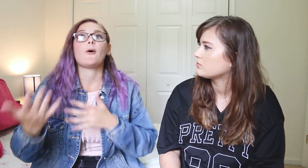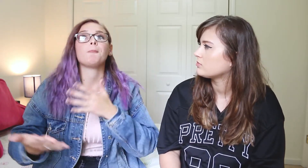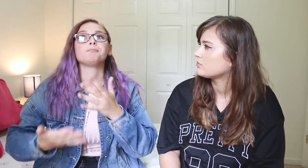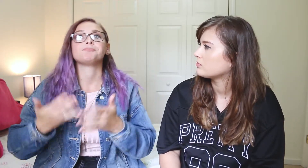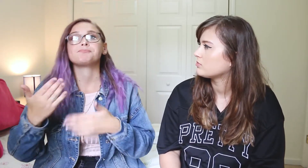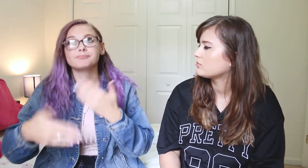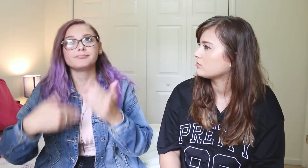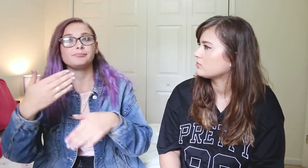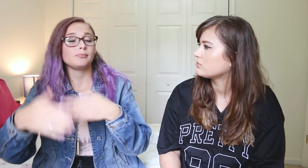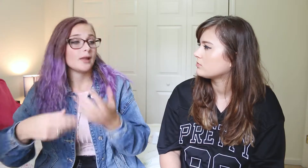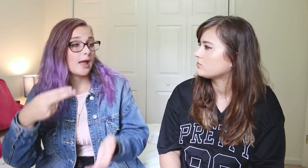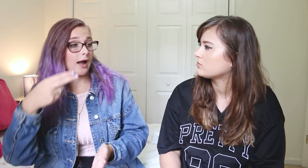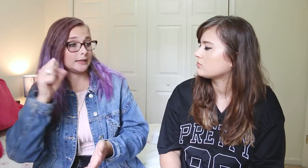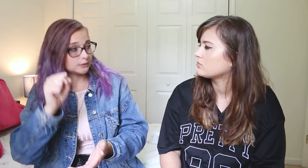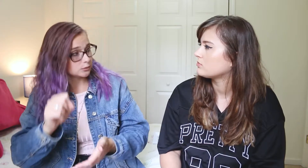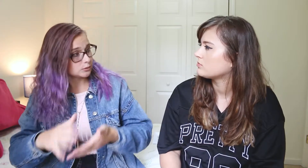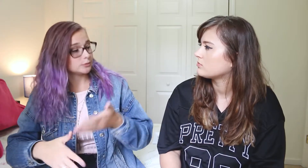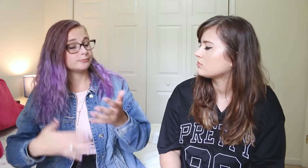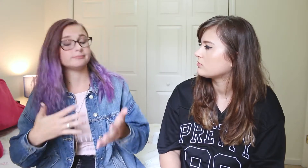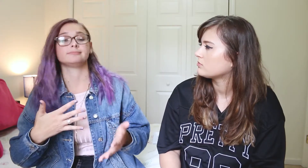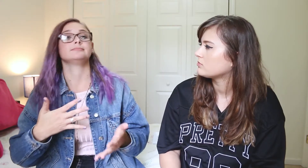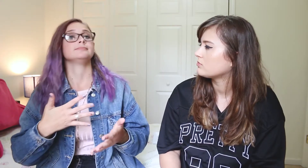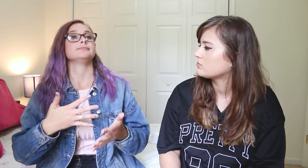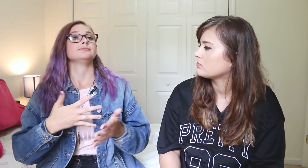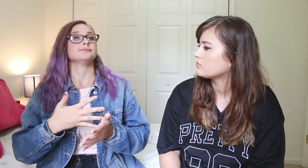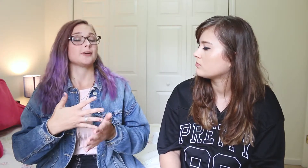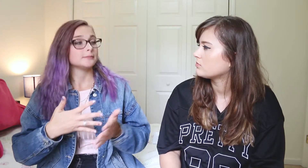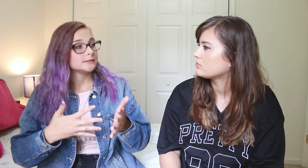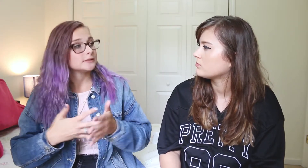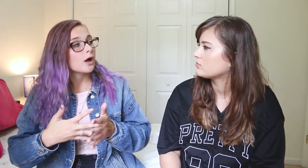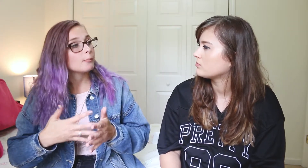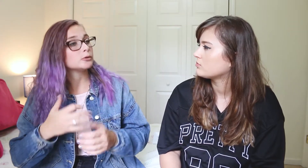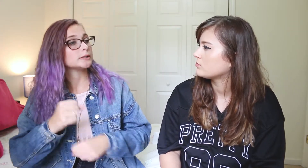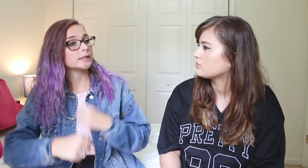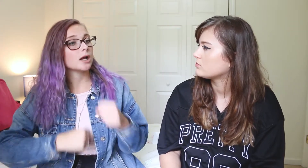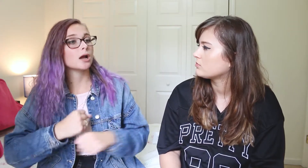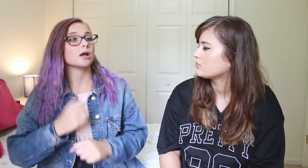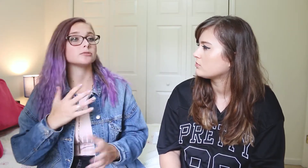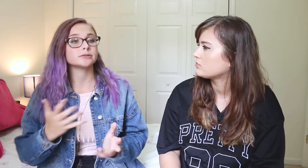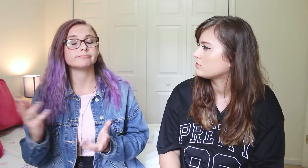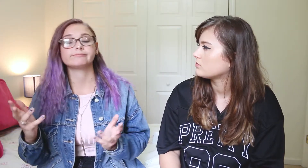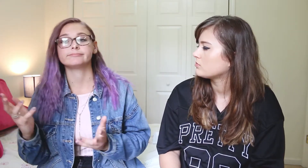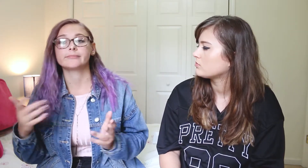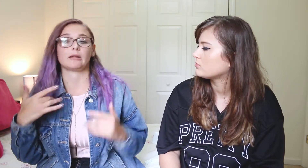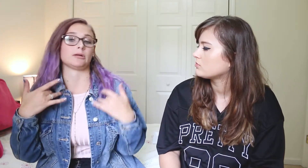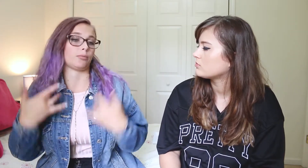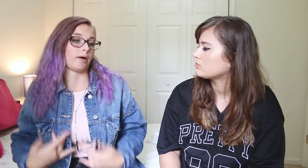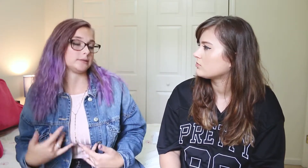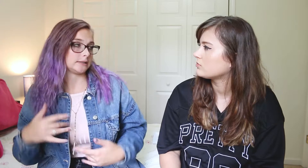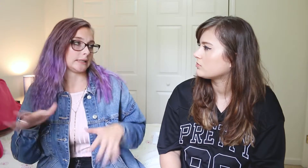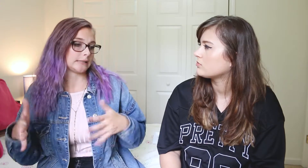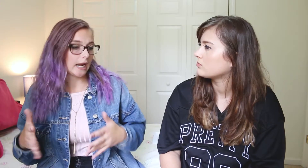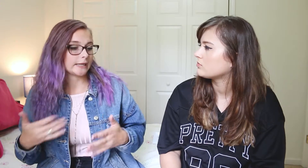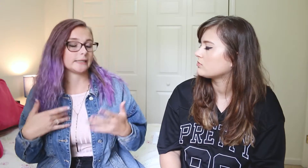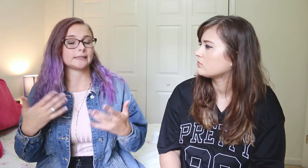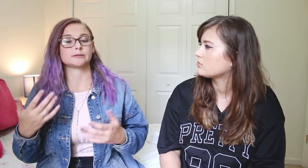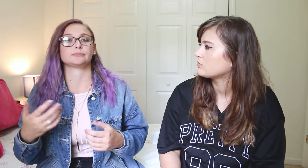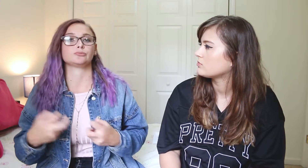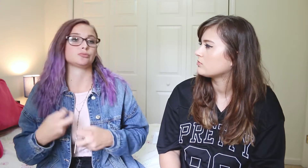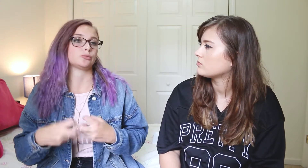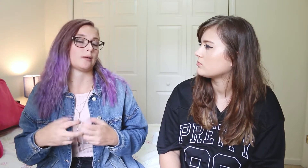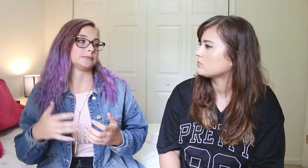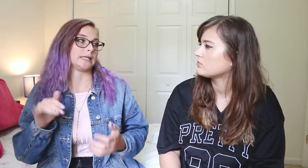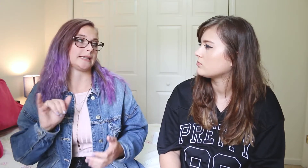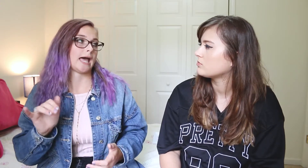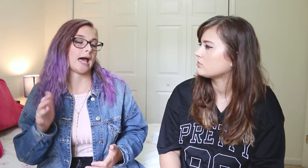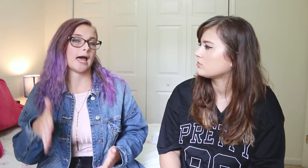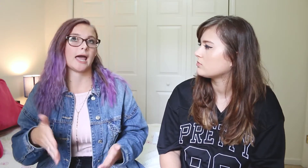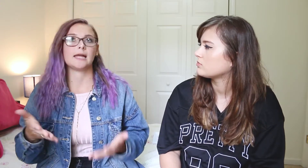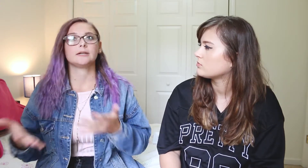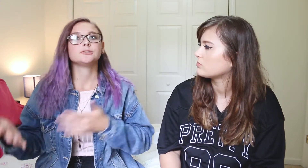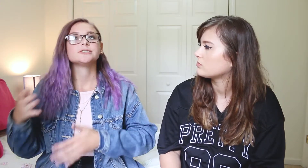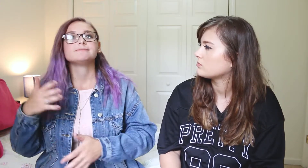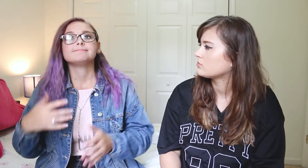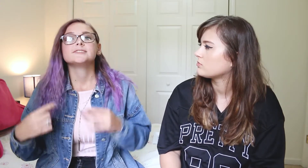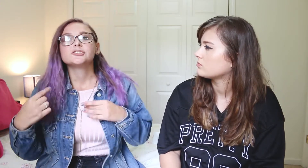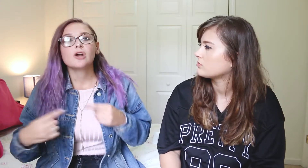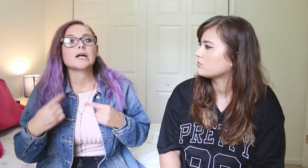So moving on freshman sophomore year I had a lot of depression and anxiety, problems like that.